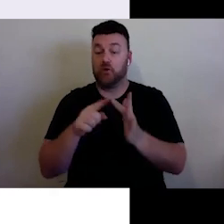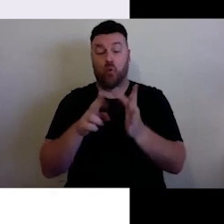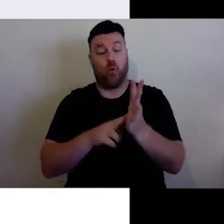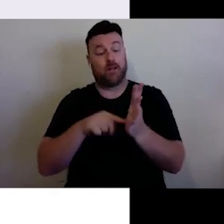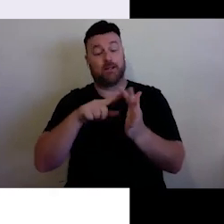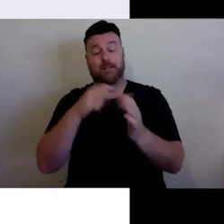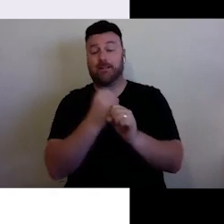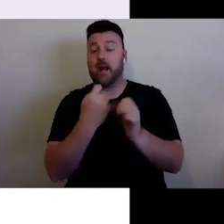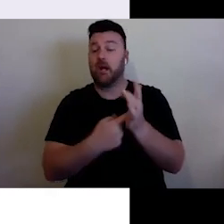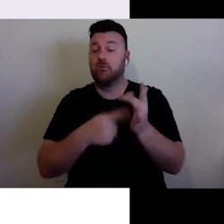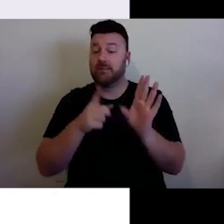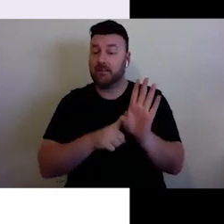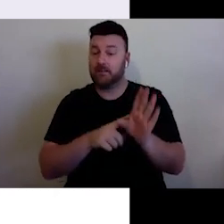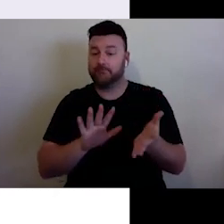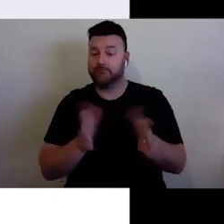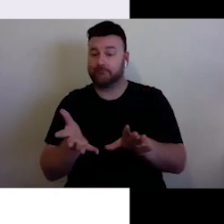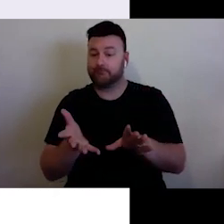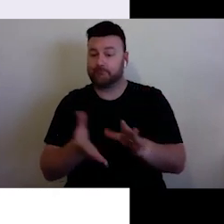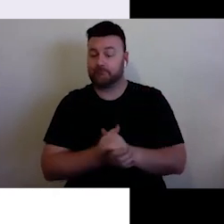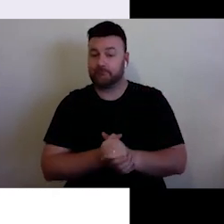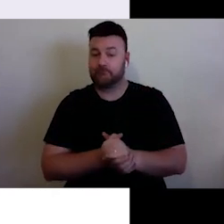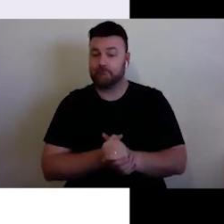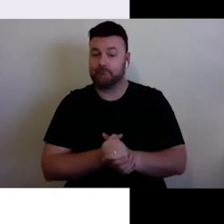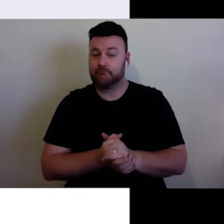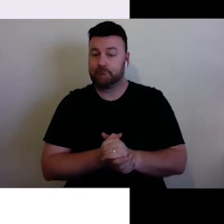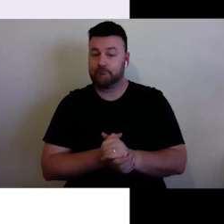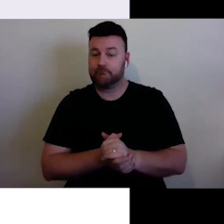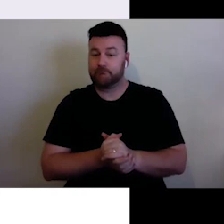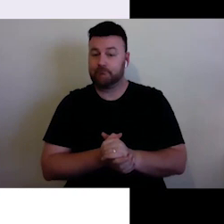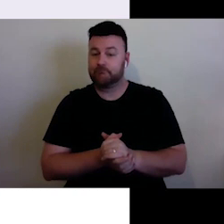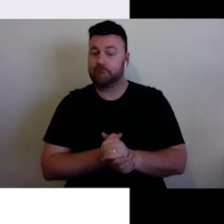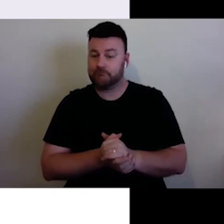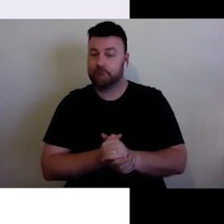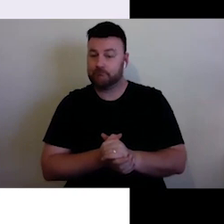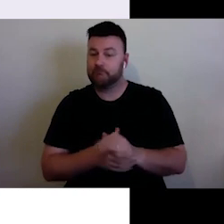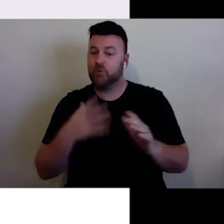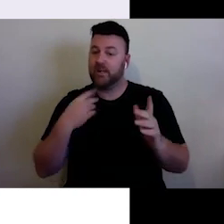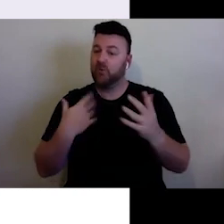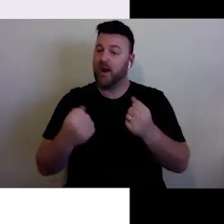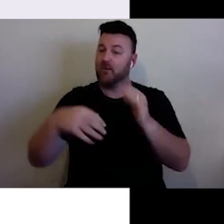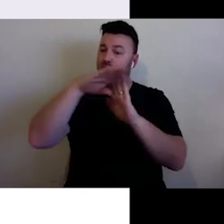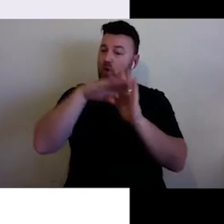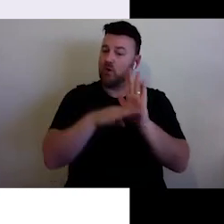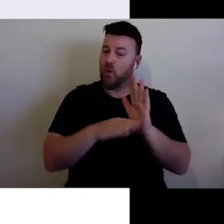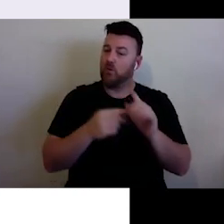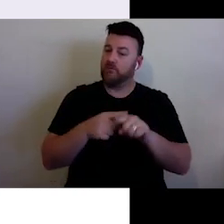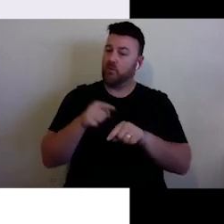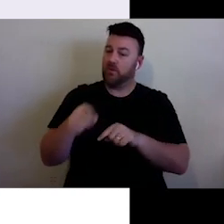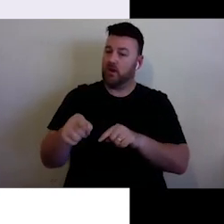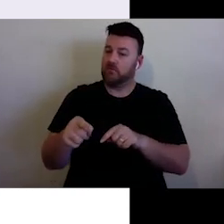performance or their art, so the protocols might be around asking